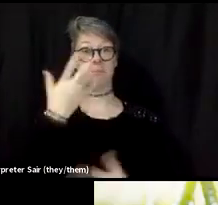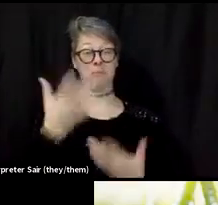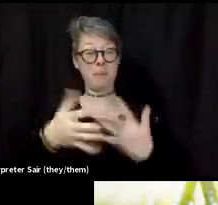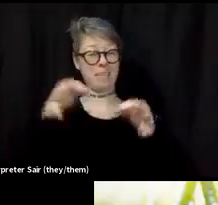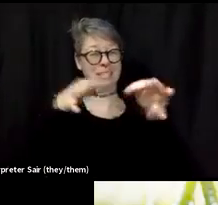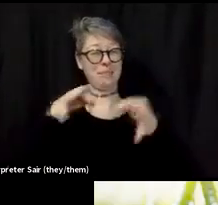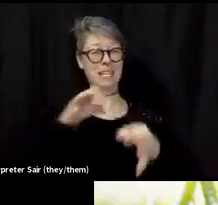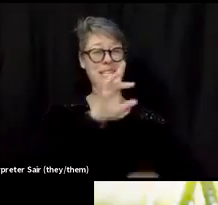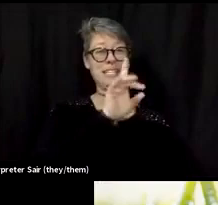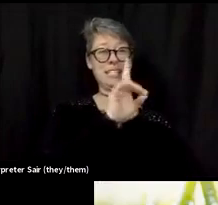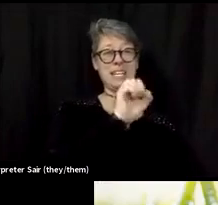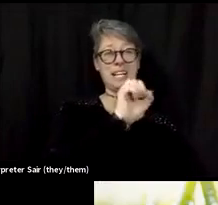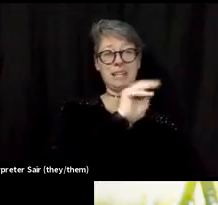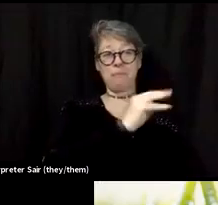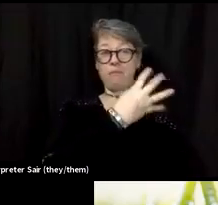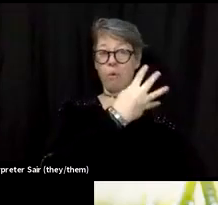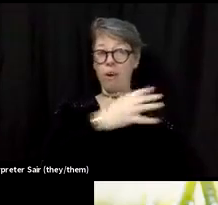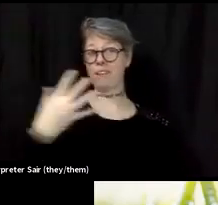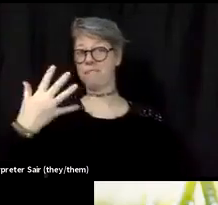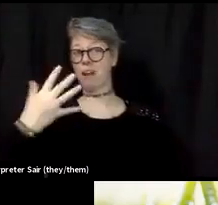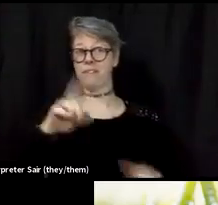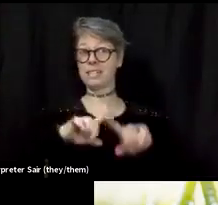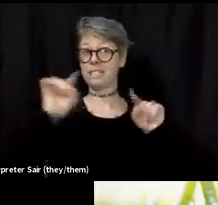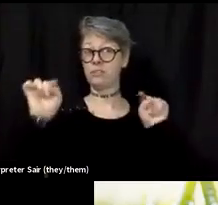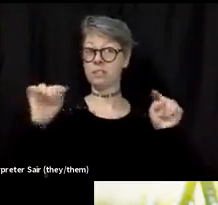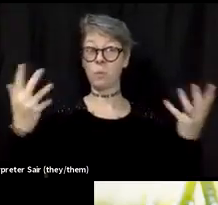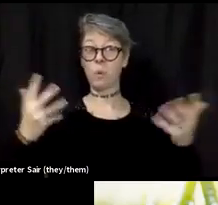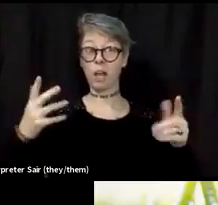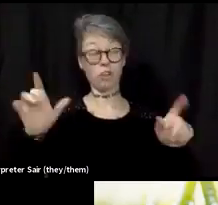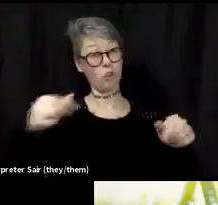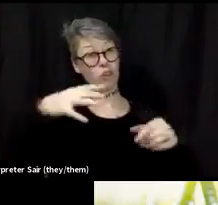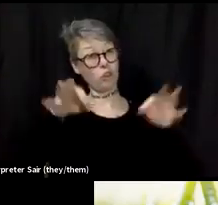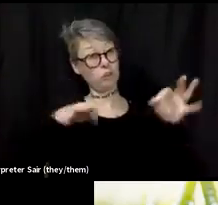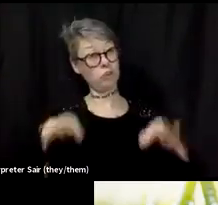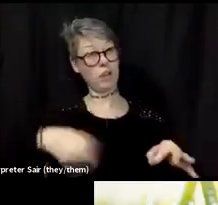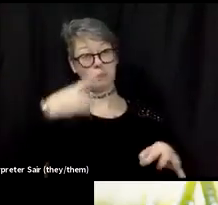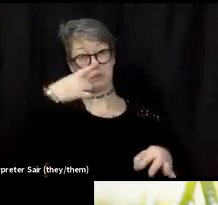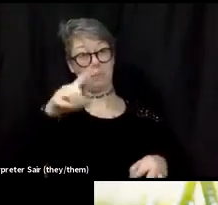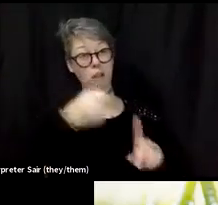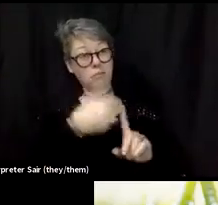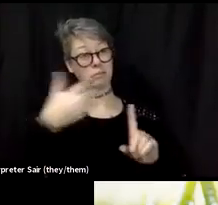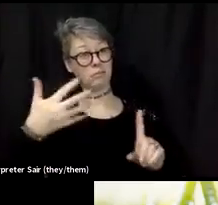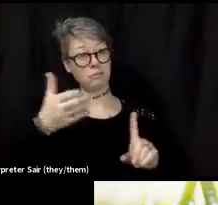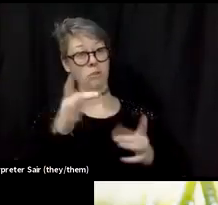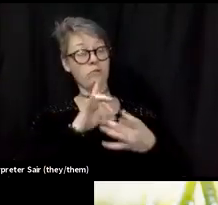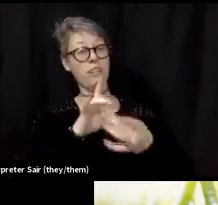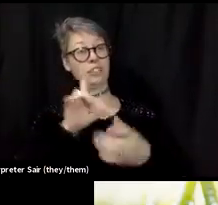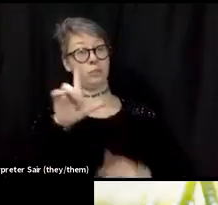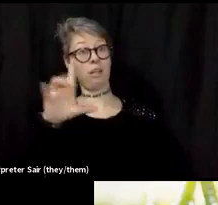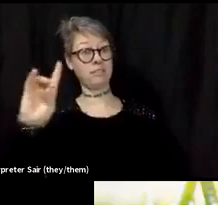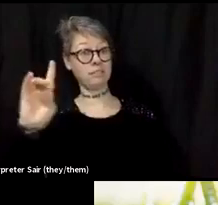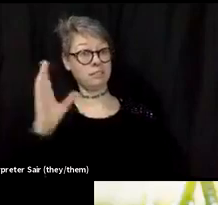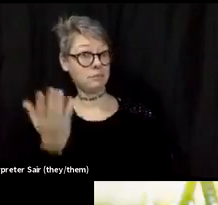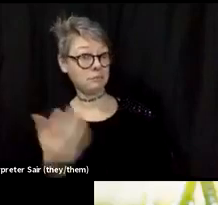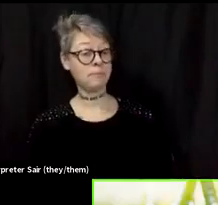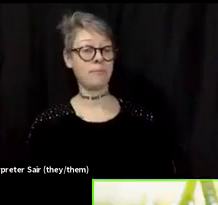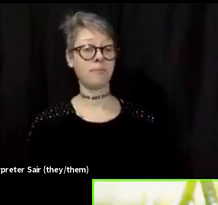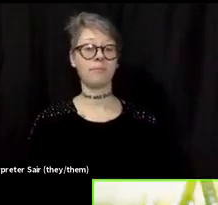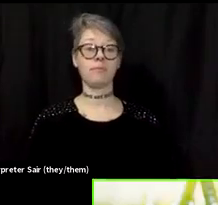because if you want to like tell because if you want to like tell our viewers what the difference was between the DSM. four and the dSM five. When it came to learning